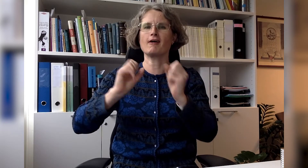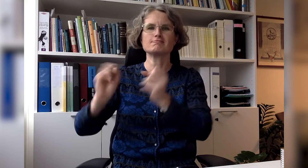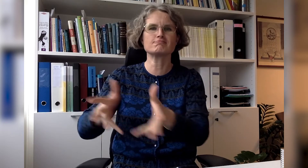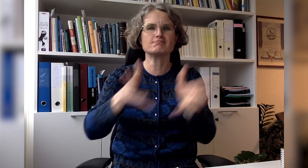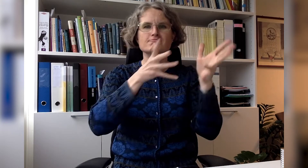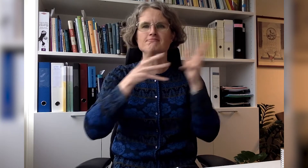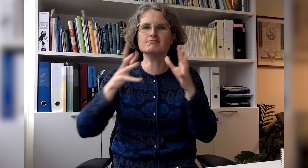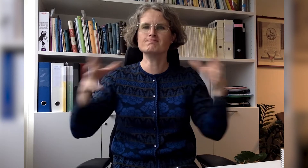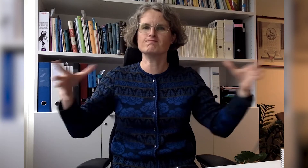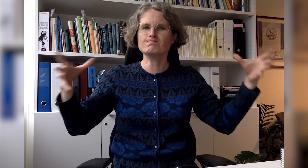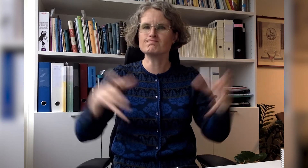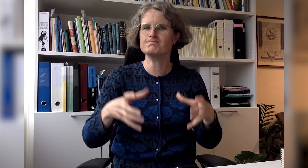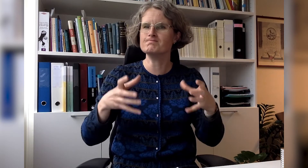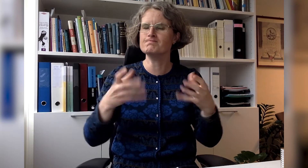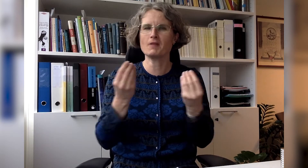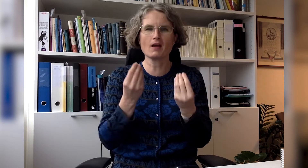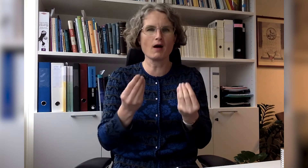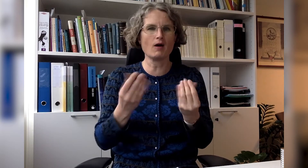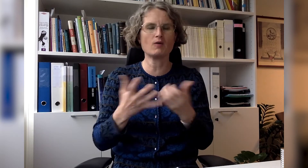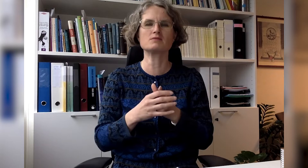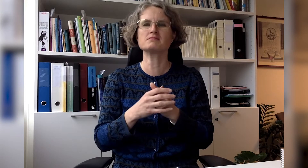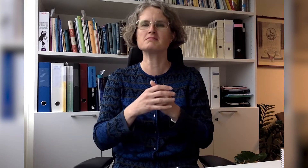and communicate with one another?